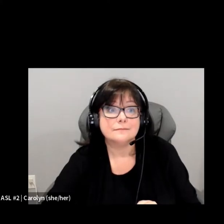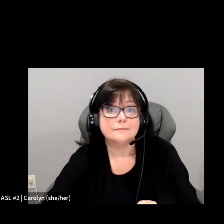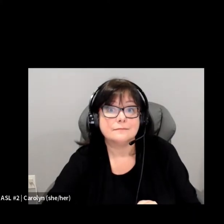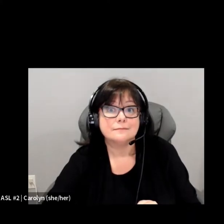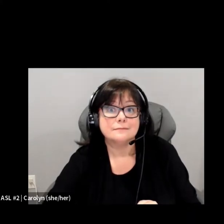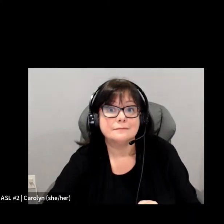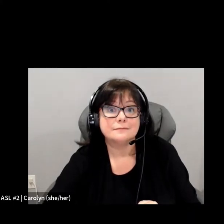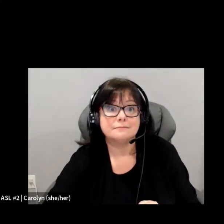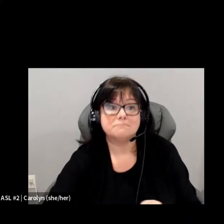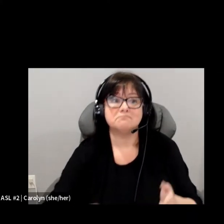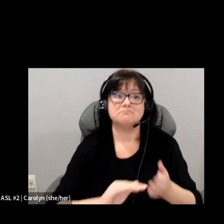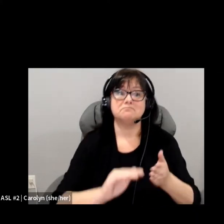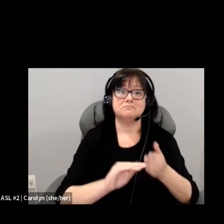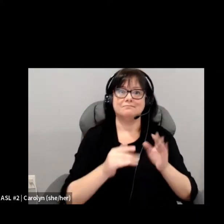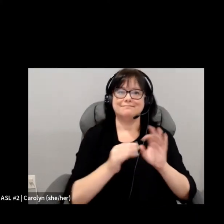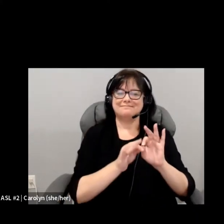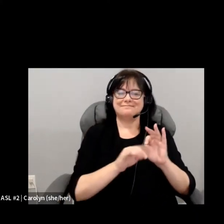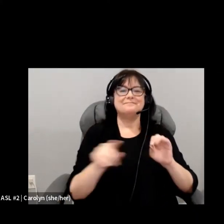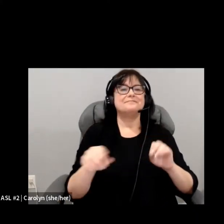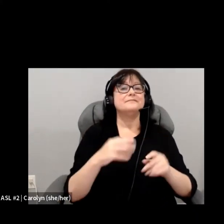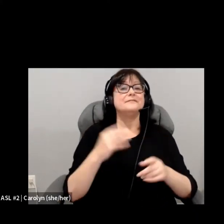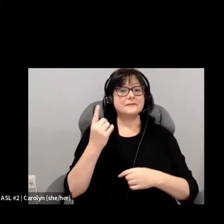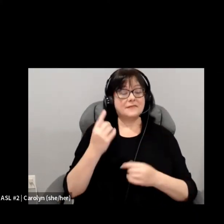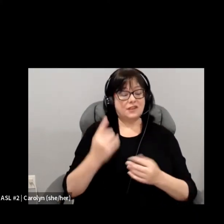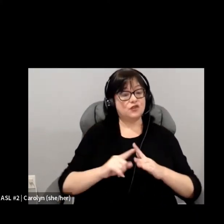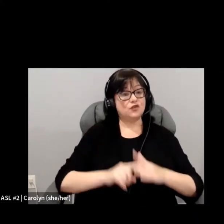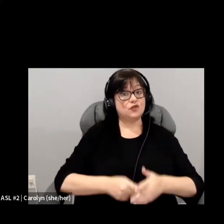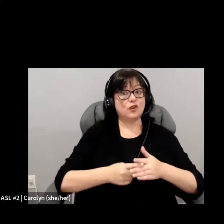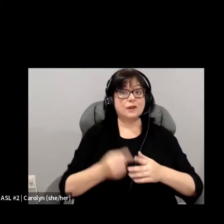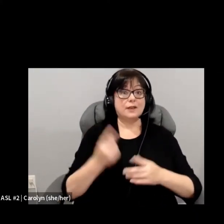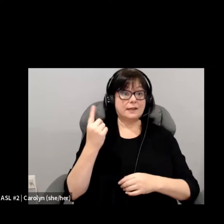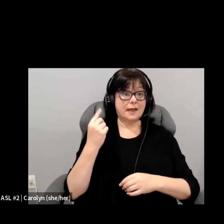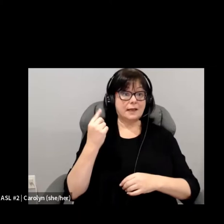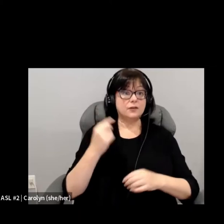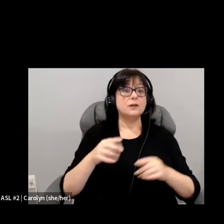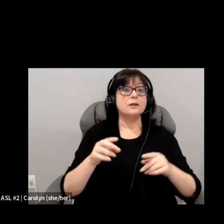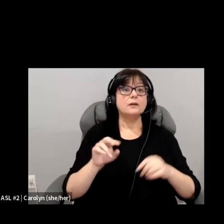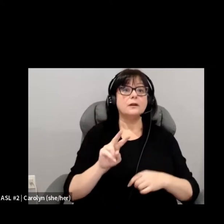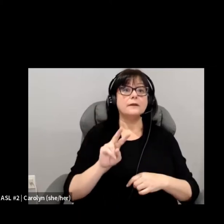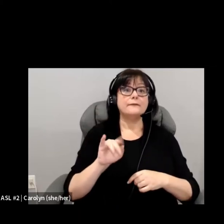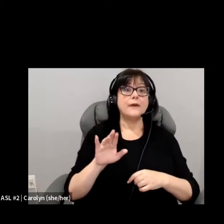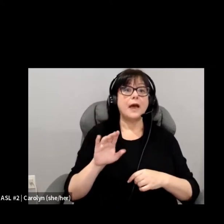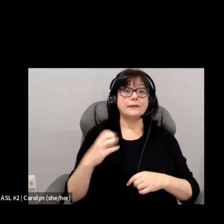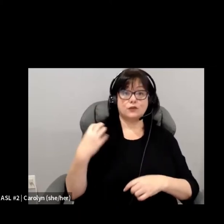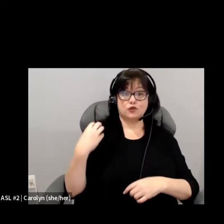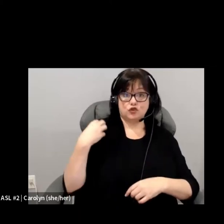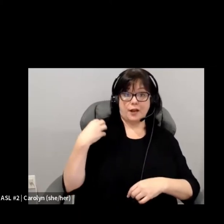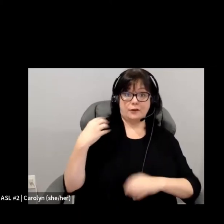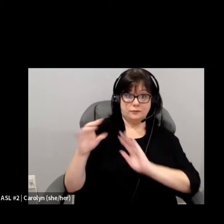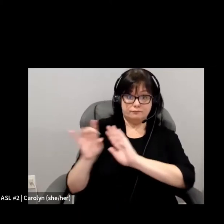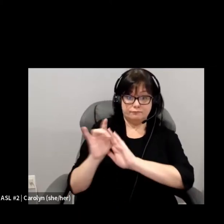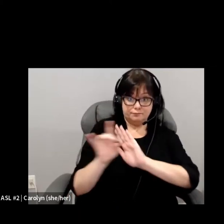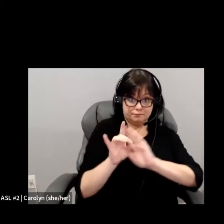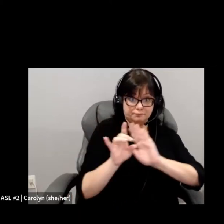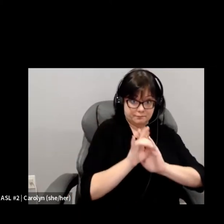STARTED LAST YEAR APPOINTING COMMITTEE VICE CHAIRS GIVE THEM THE OPPORTUNITY MEETINGS